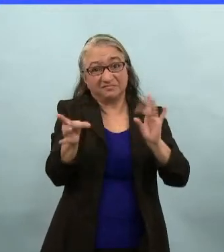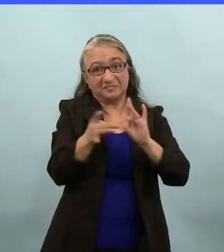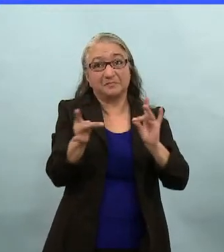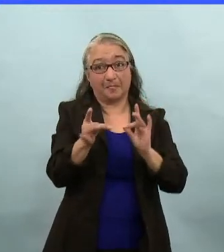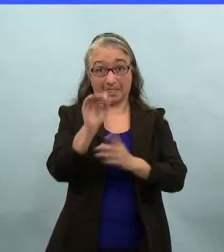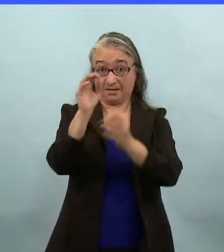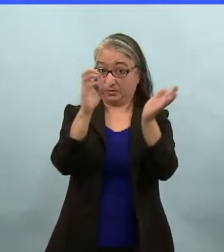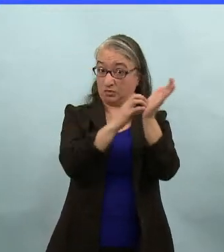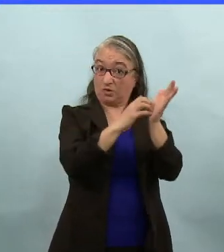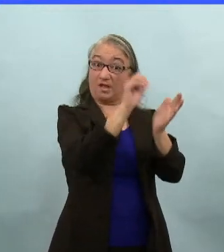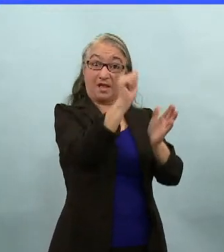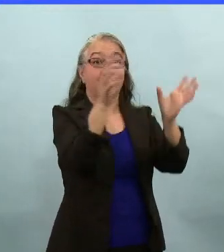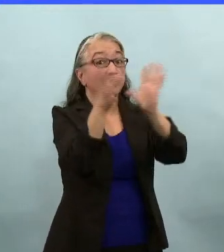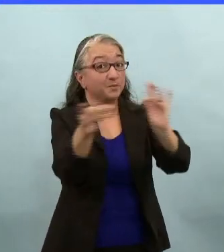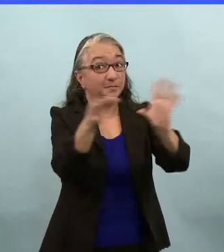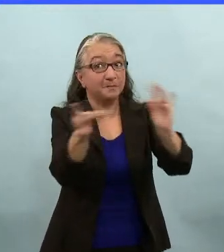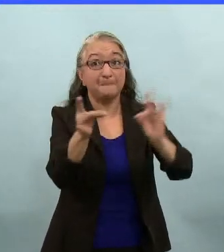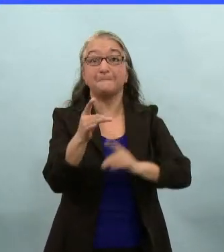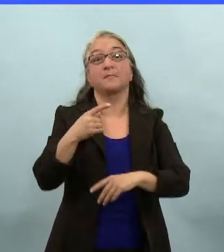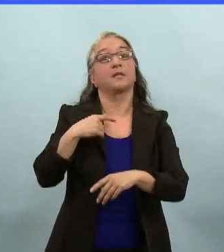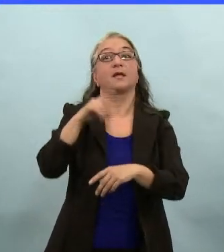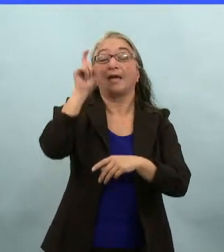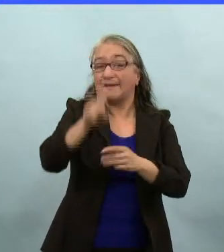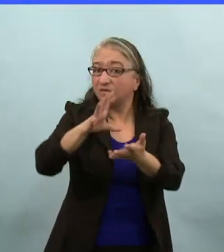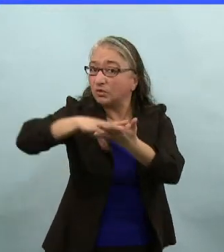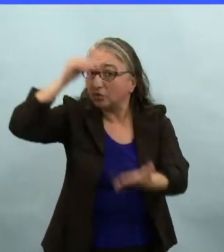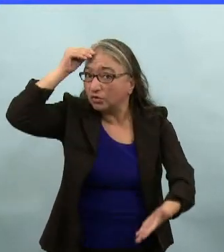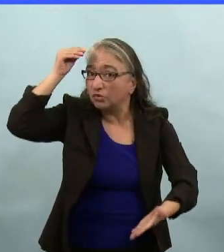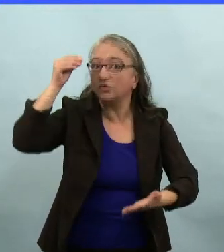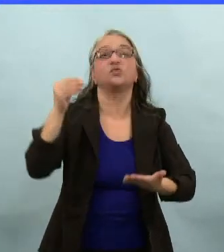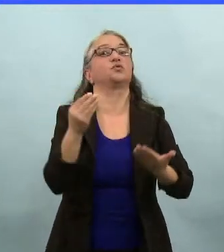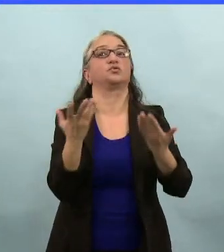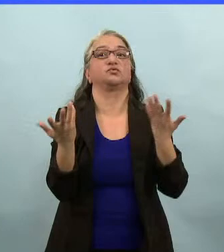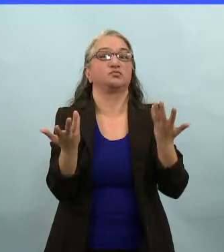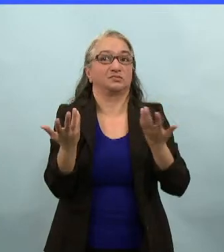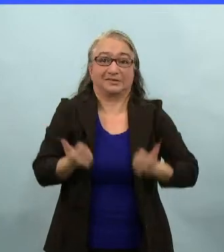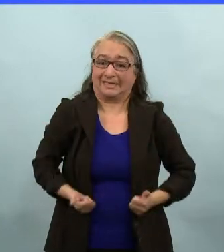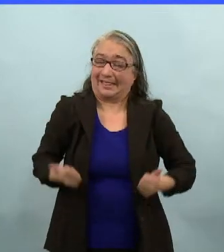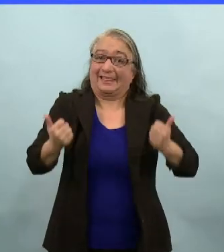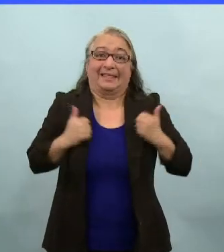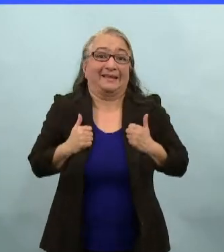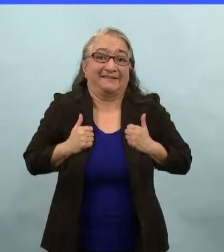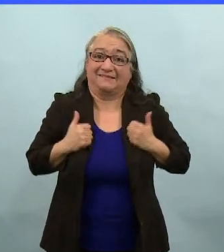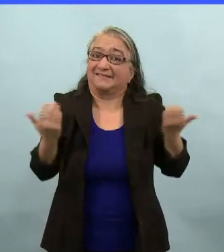going to need to learn to live with this in the longer term uh kovit is is here to stay and we're